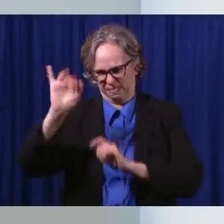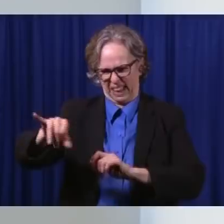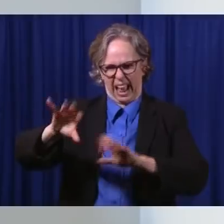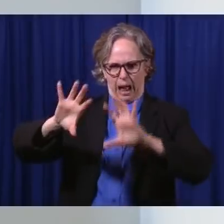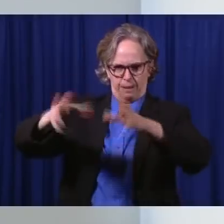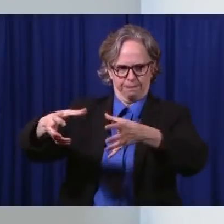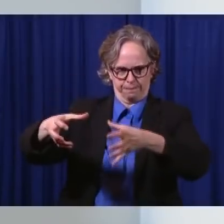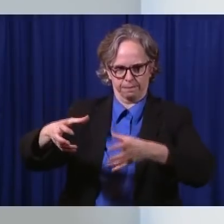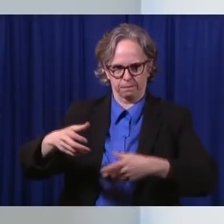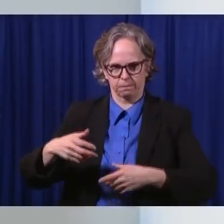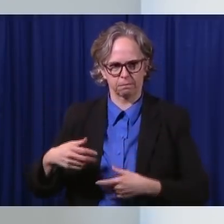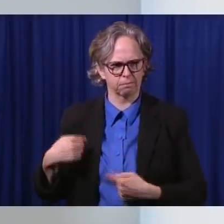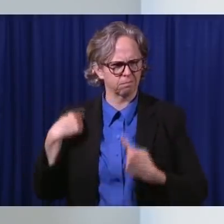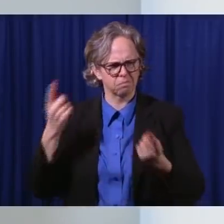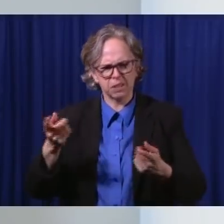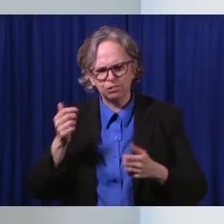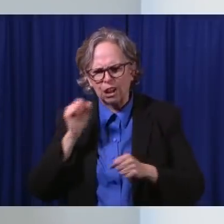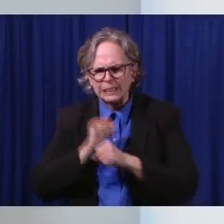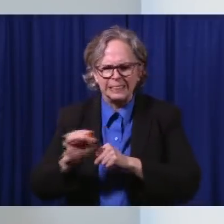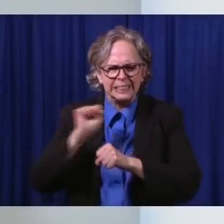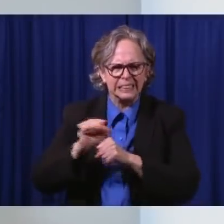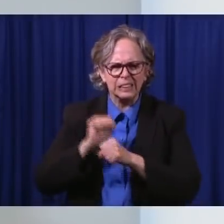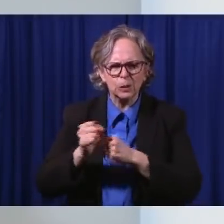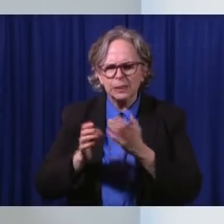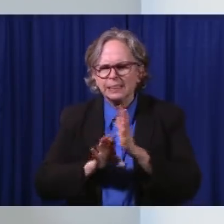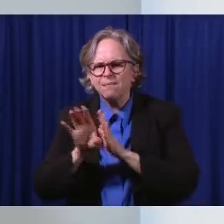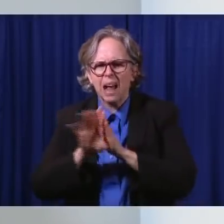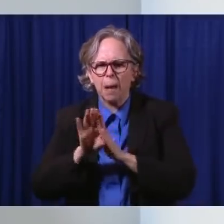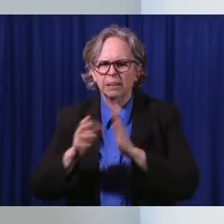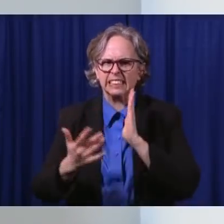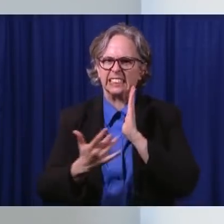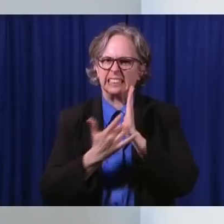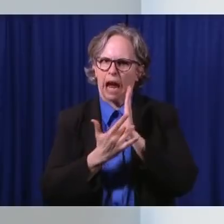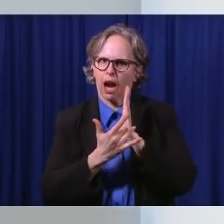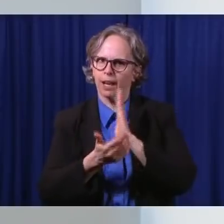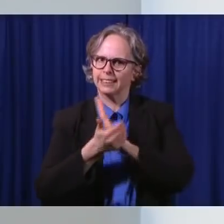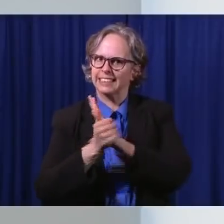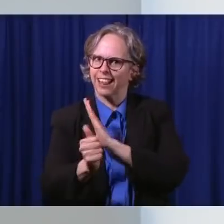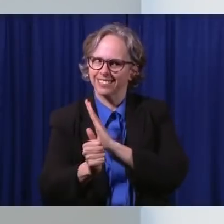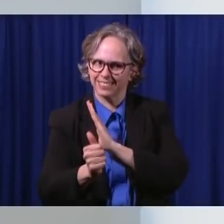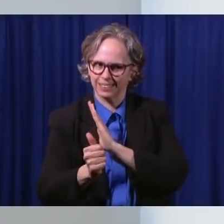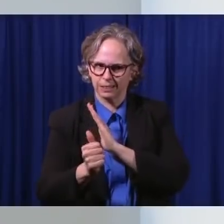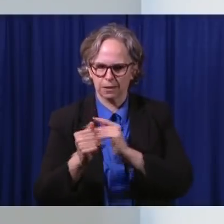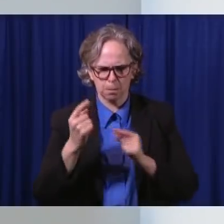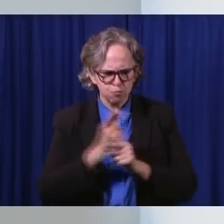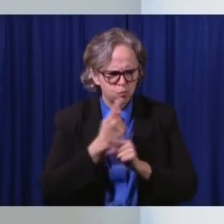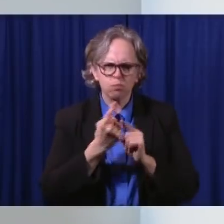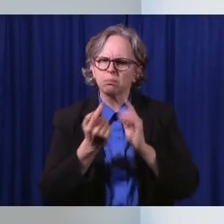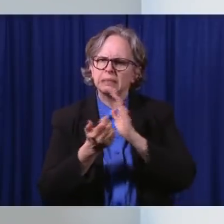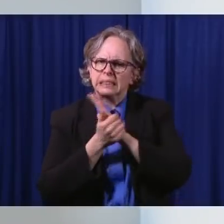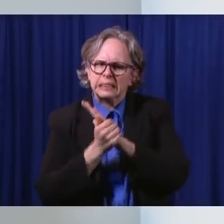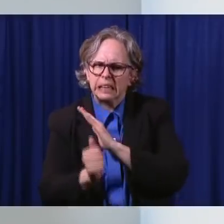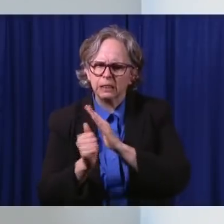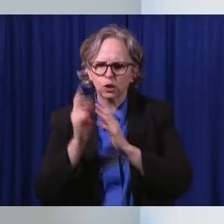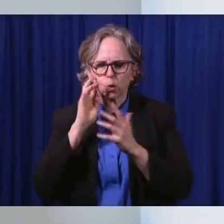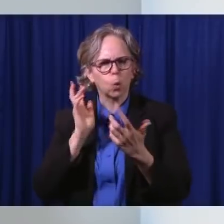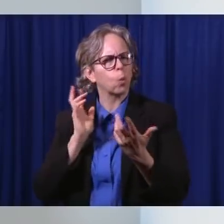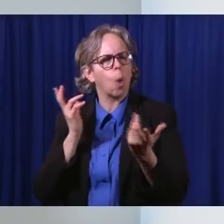TRANSPORTATION AND WE FOCUSED OVER THE COURSE OF THE LAST YEAR AND A HALF ON TRYING TO DEVELOP